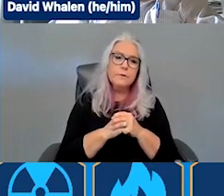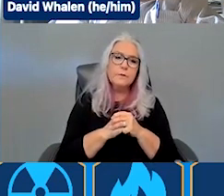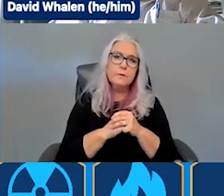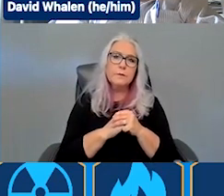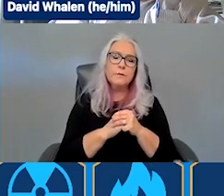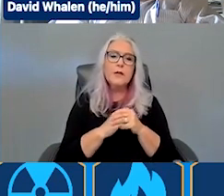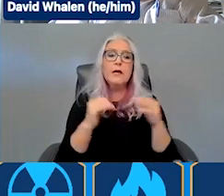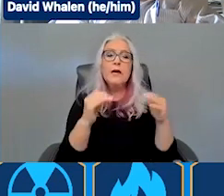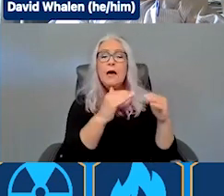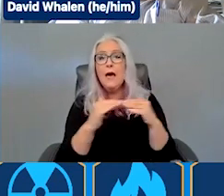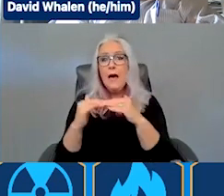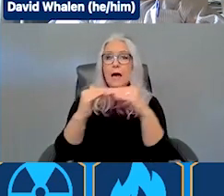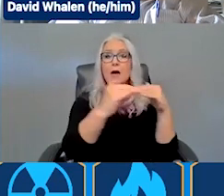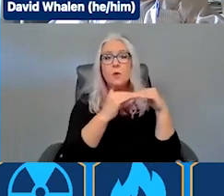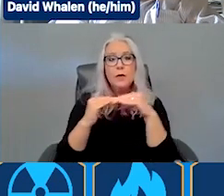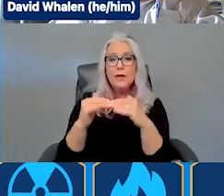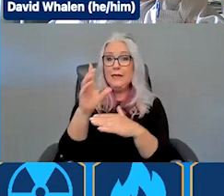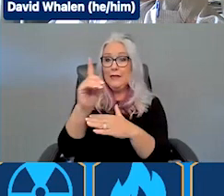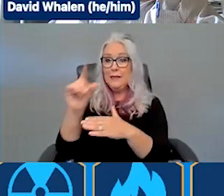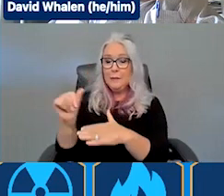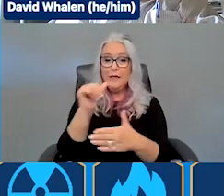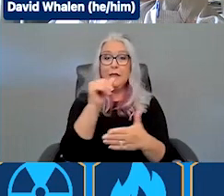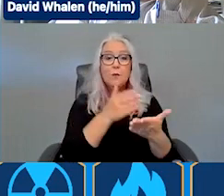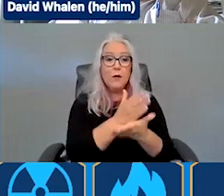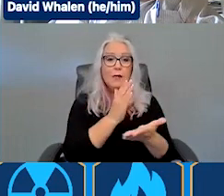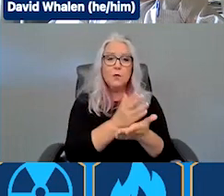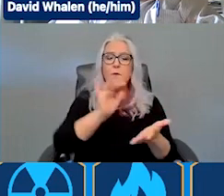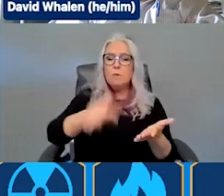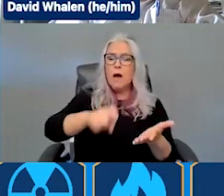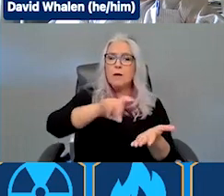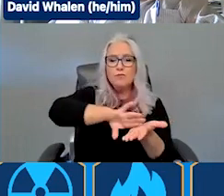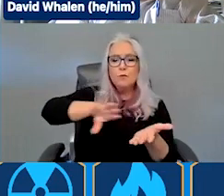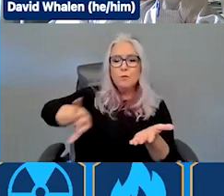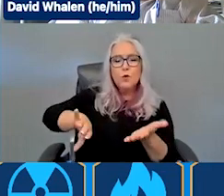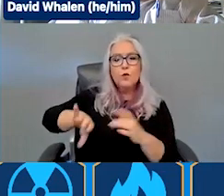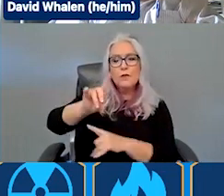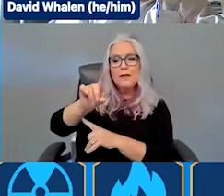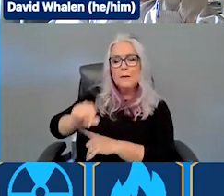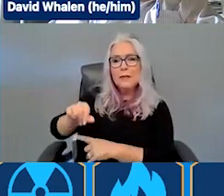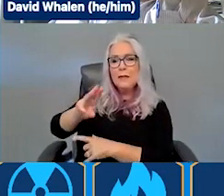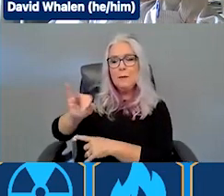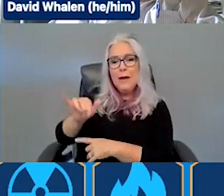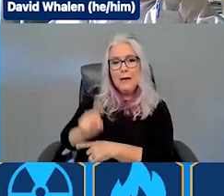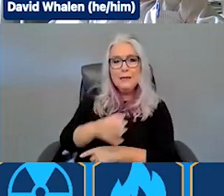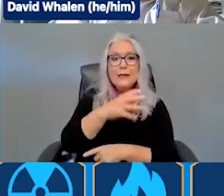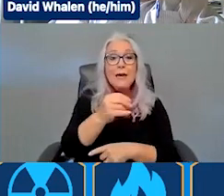means focusing on removing disability bias. And providing more resources to disabled persons when needed without